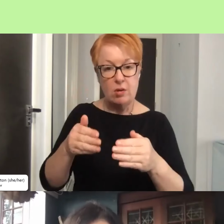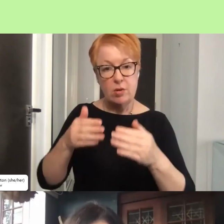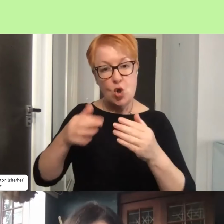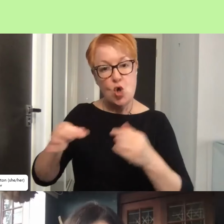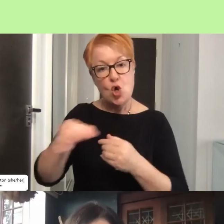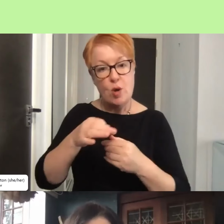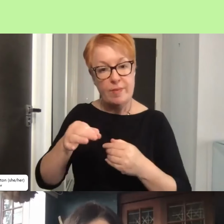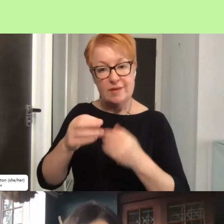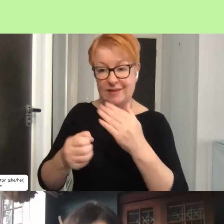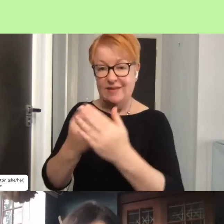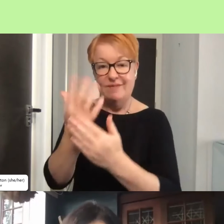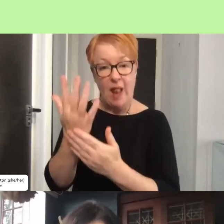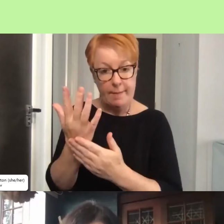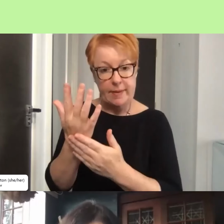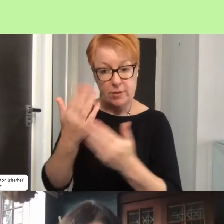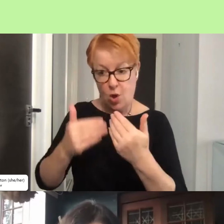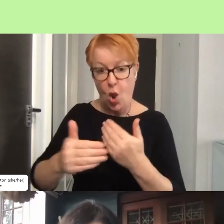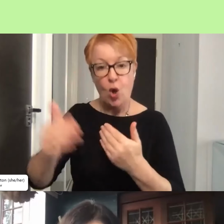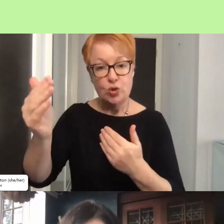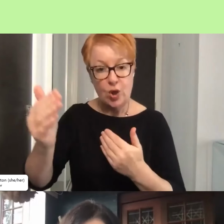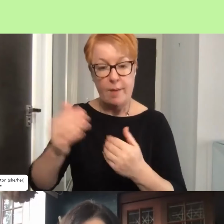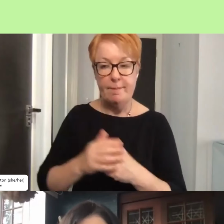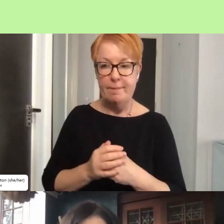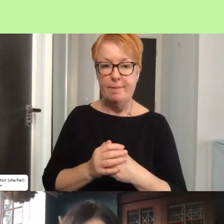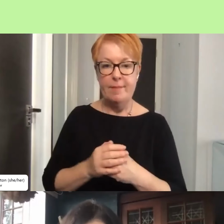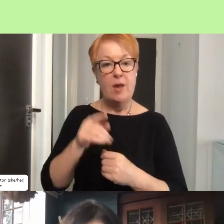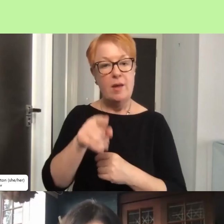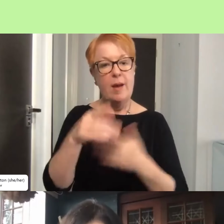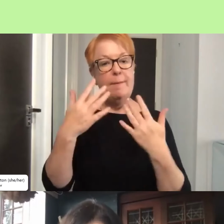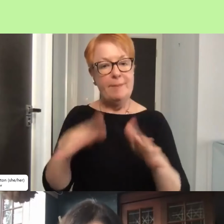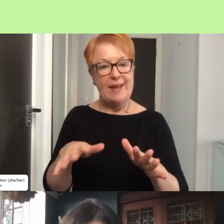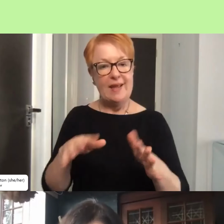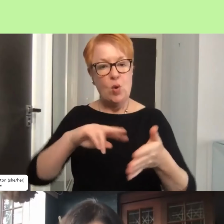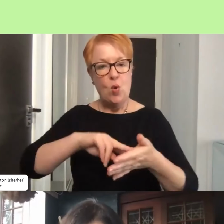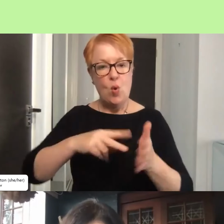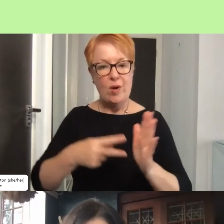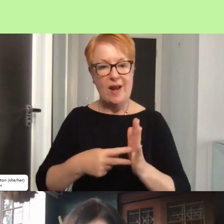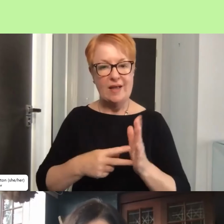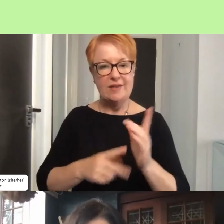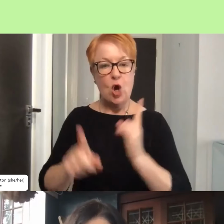or you organised a conference about one of these projects